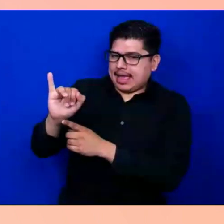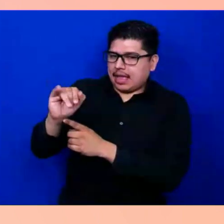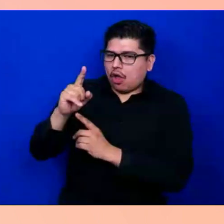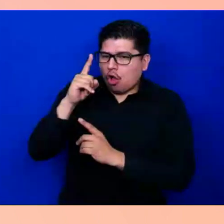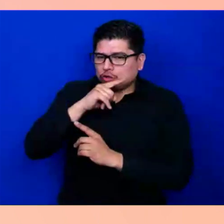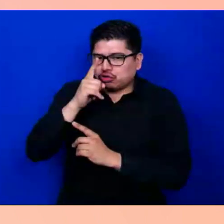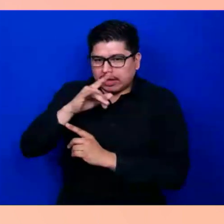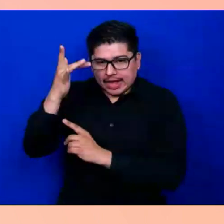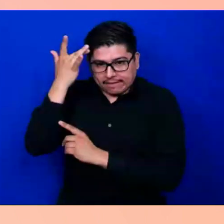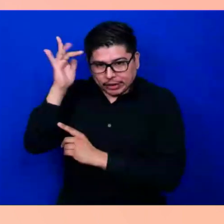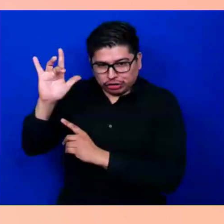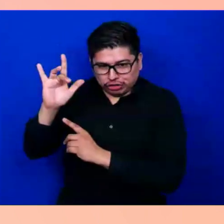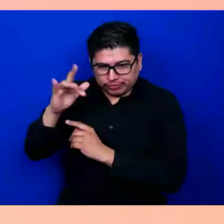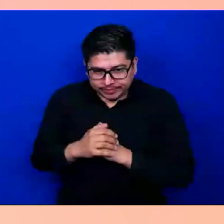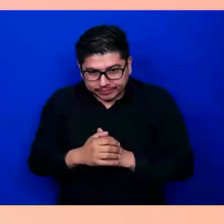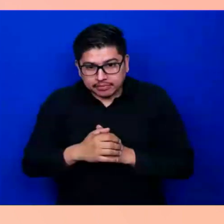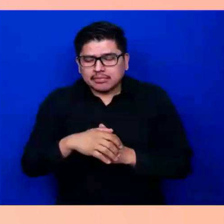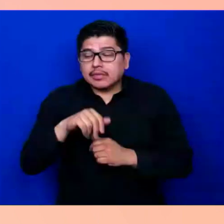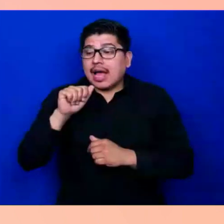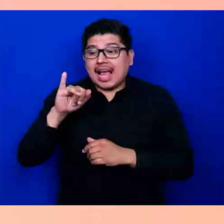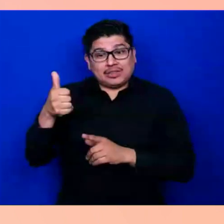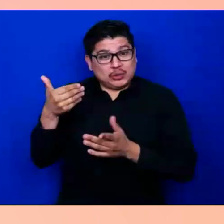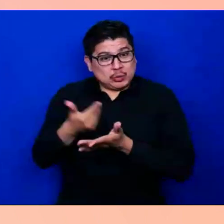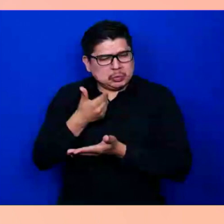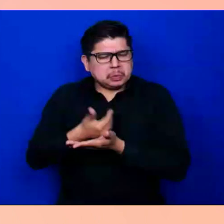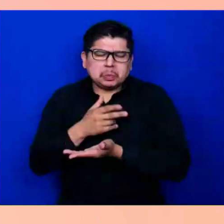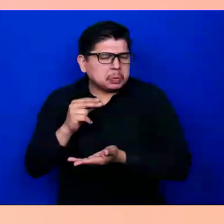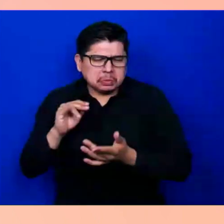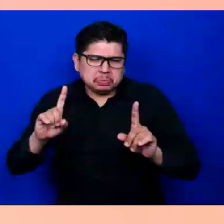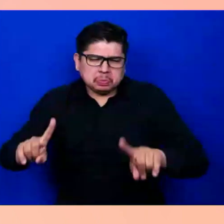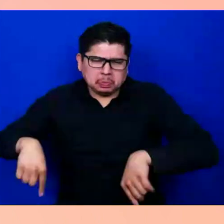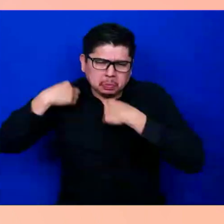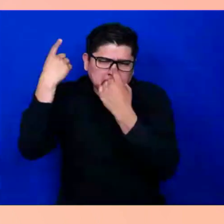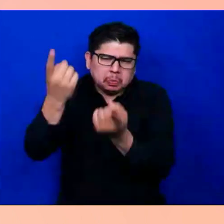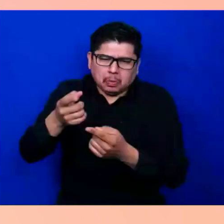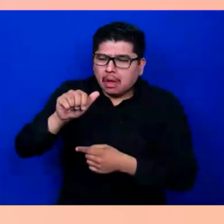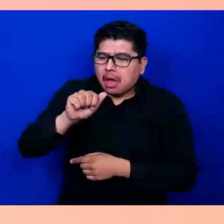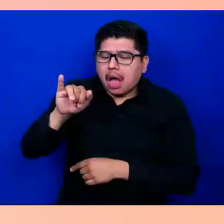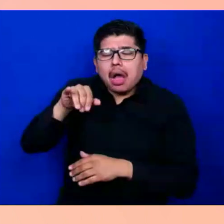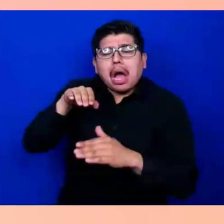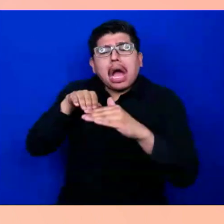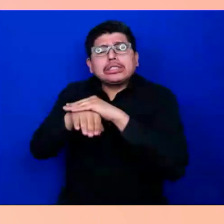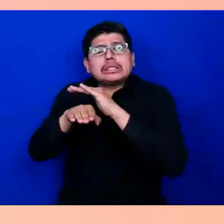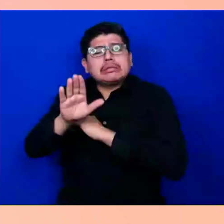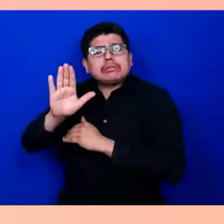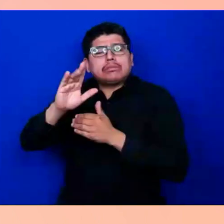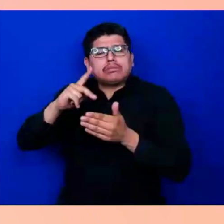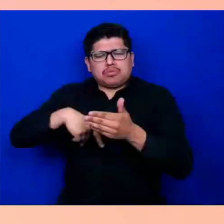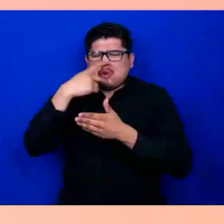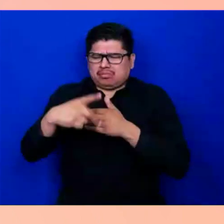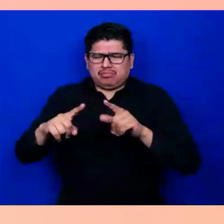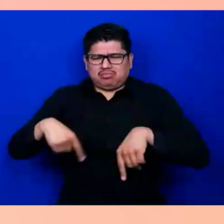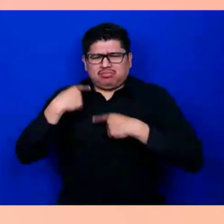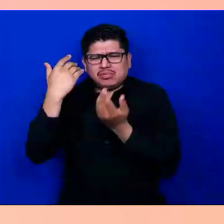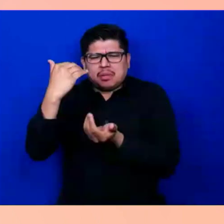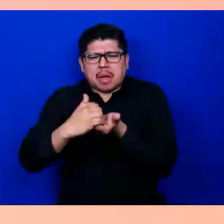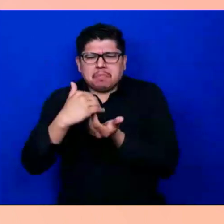Our AI for accessibility program has partnered with over 120 non-profits startups,